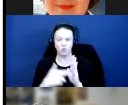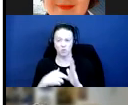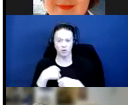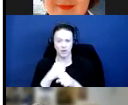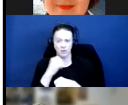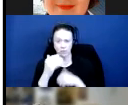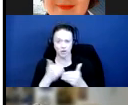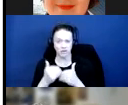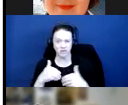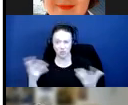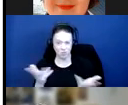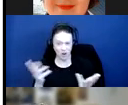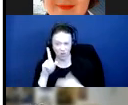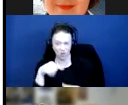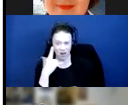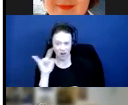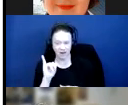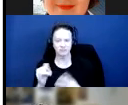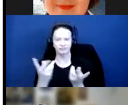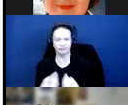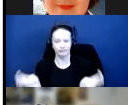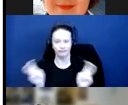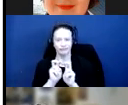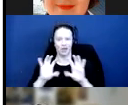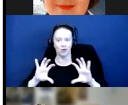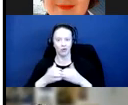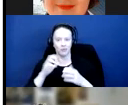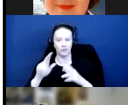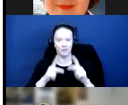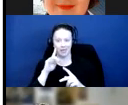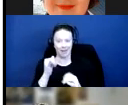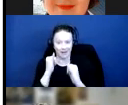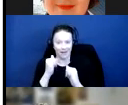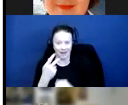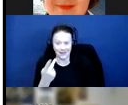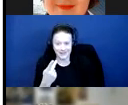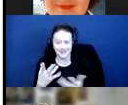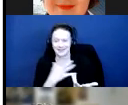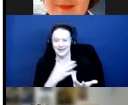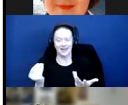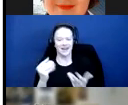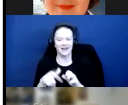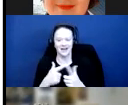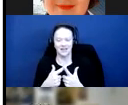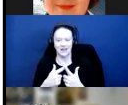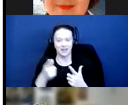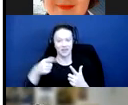and just like you, who sit around and connect what was said in the actual legislation